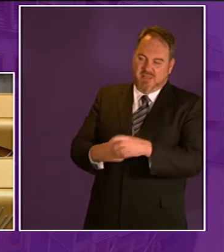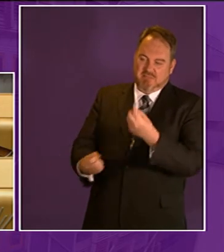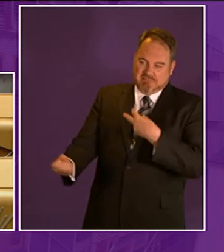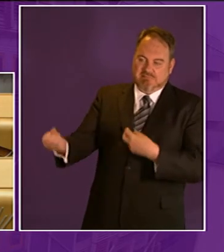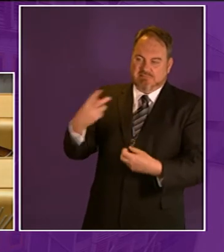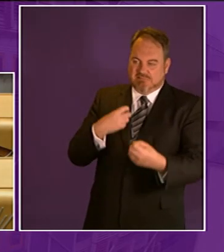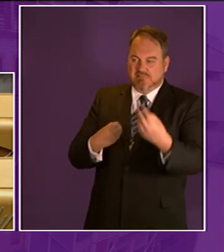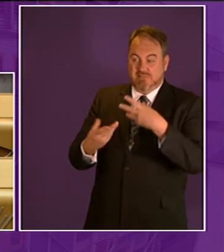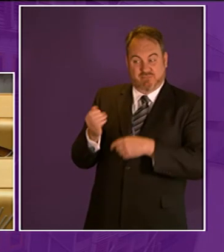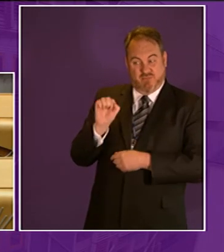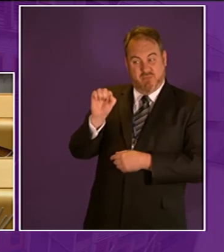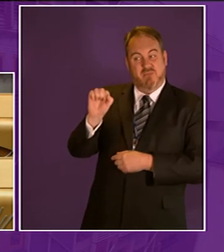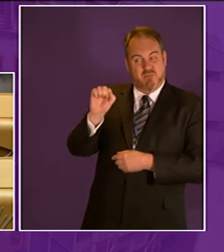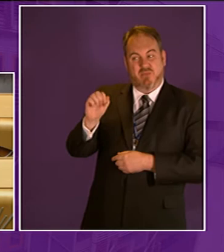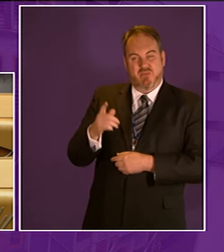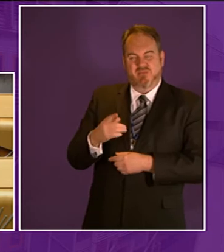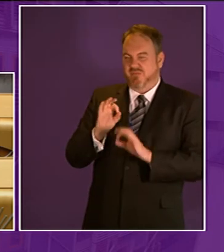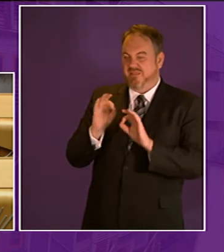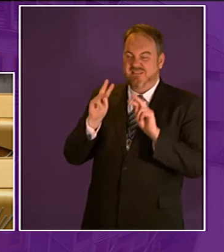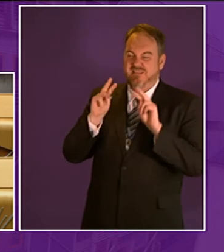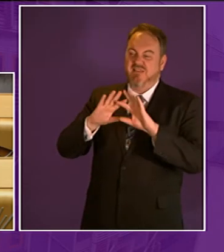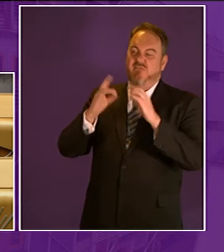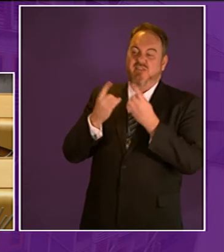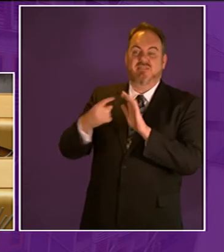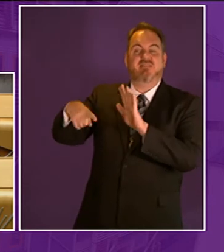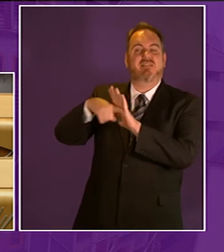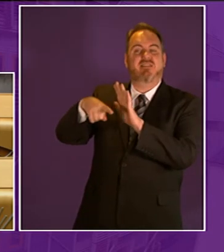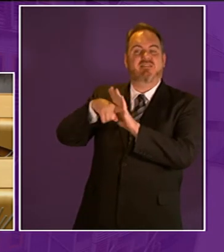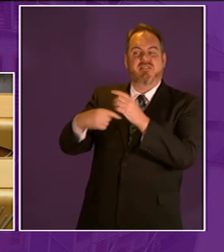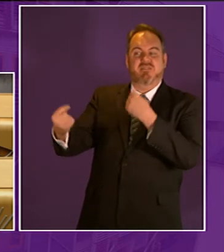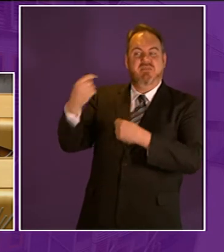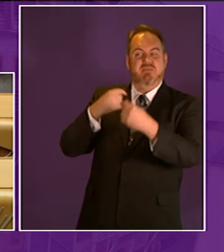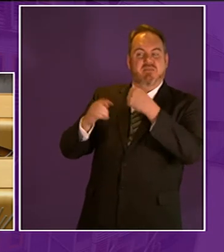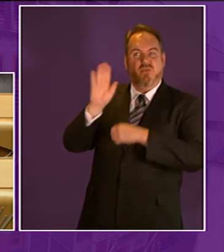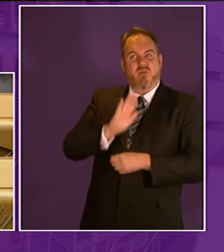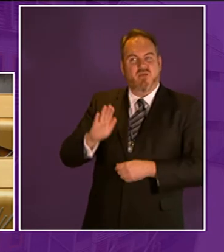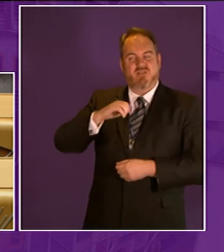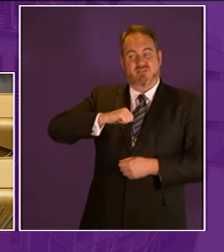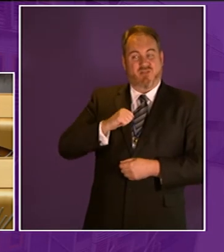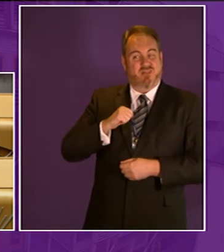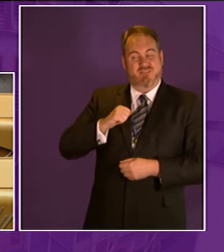in which he can see nothing positive that exists in Scotland—[Interruption.]